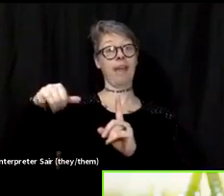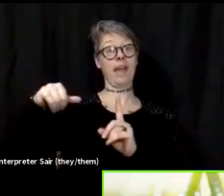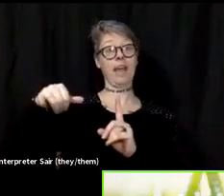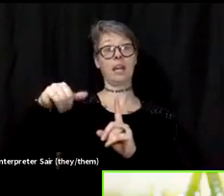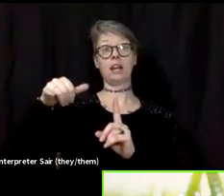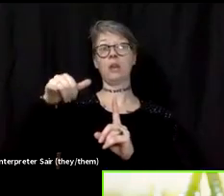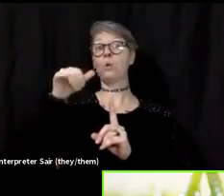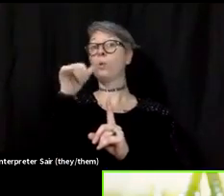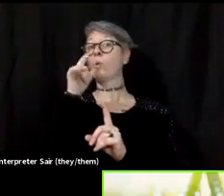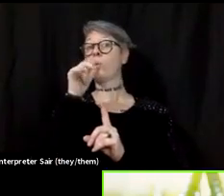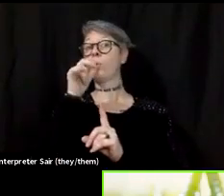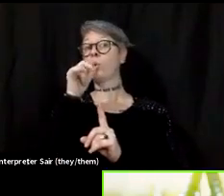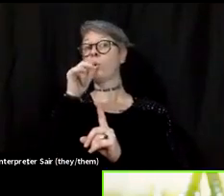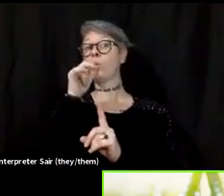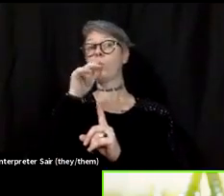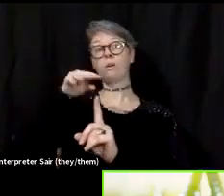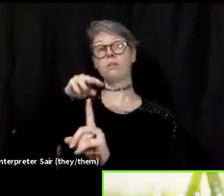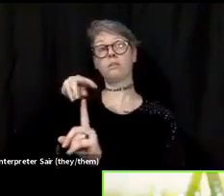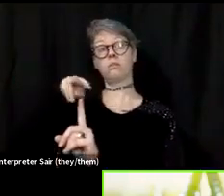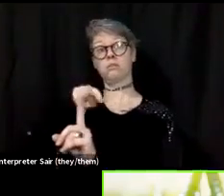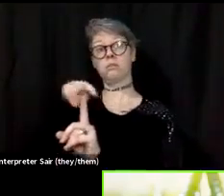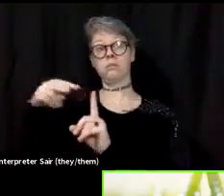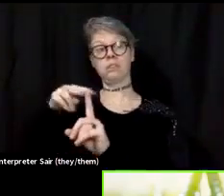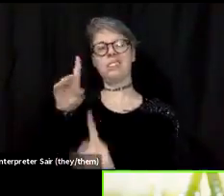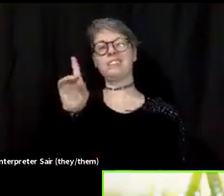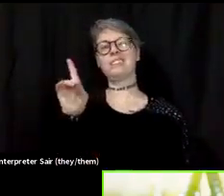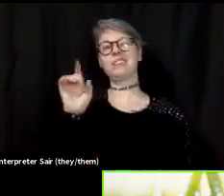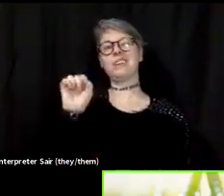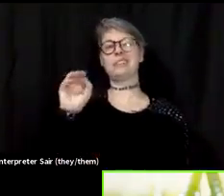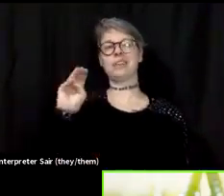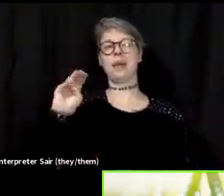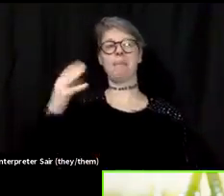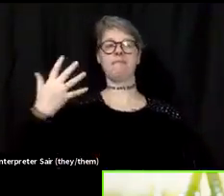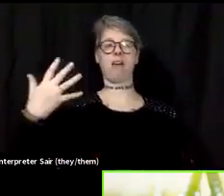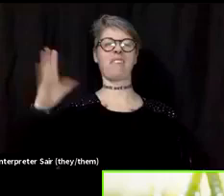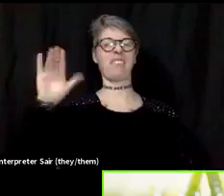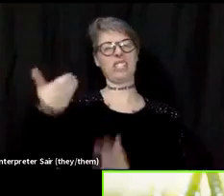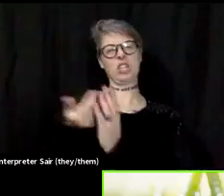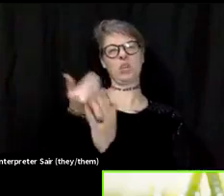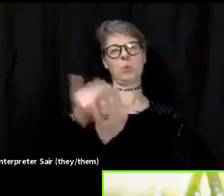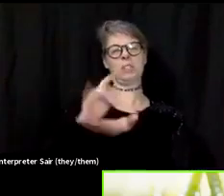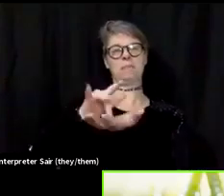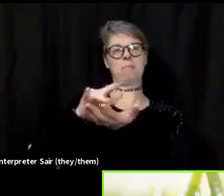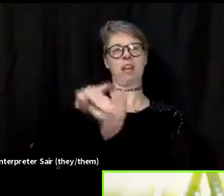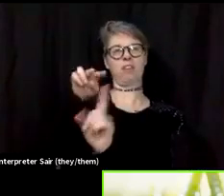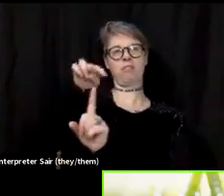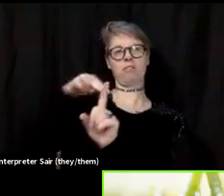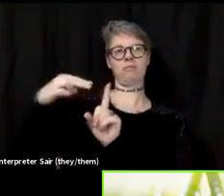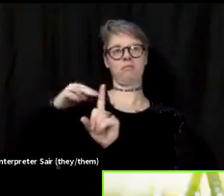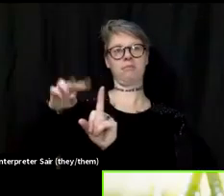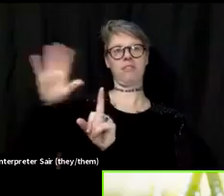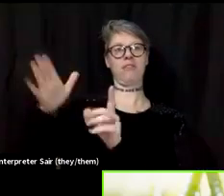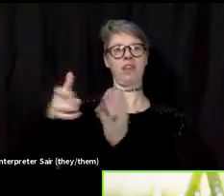are done with are done with the dSM five done with the dSM five in mind. that that's the new that that's the newest manuals that that's the newest manual